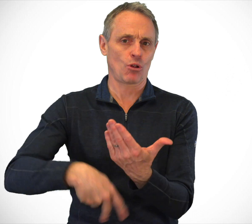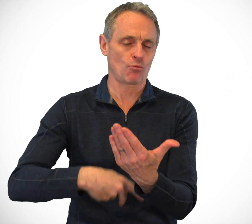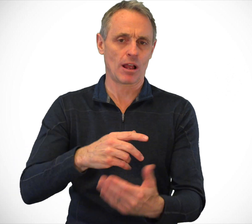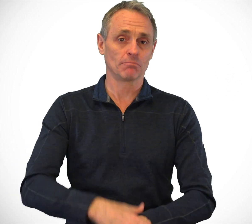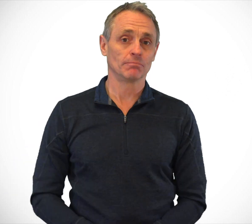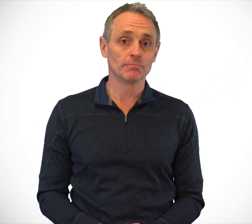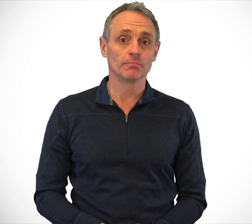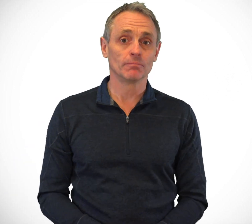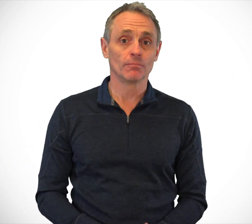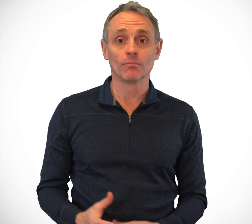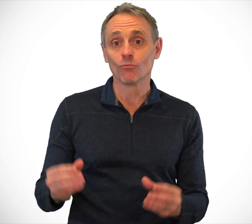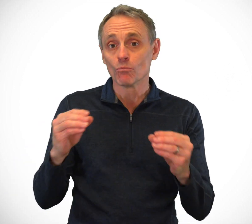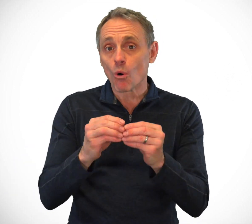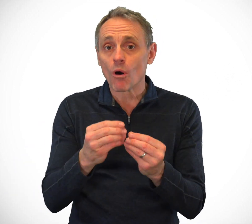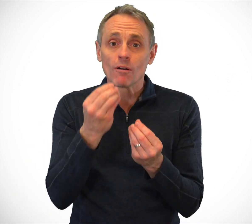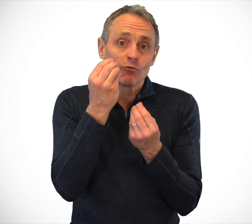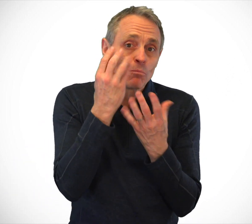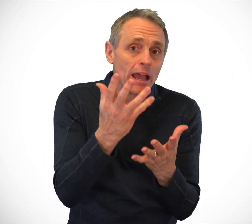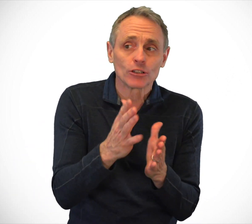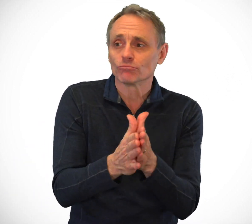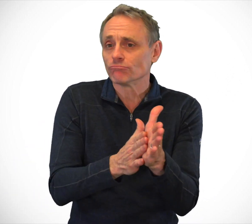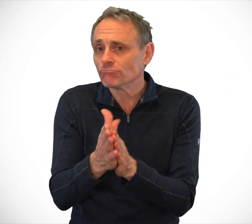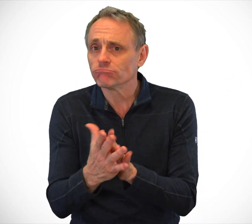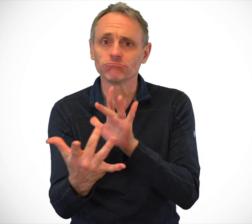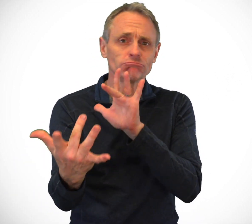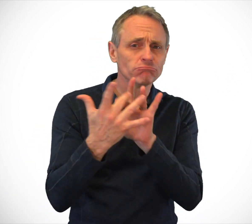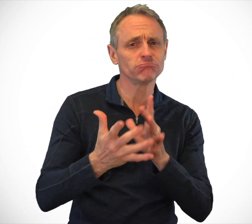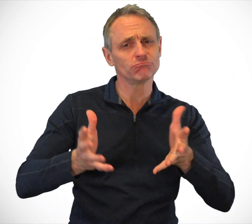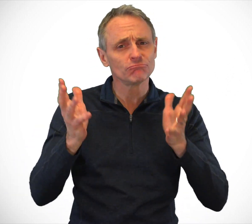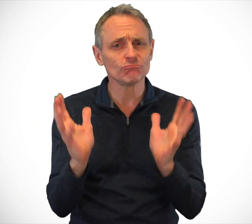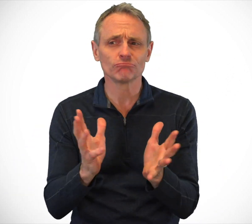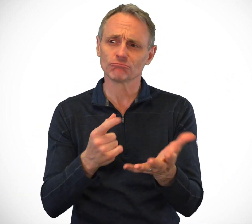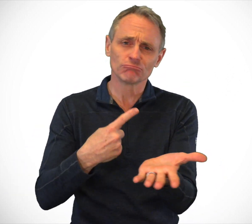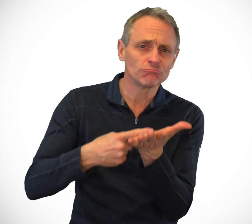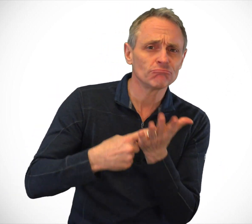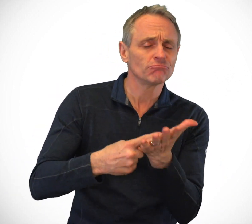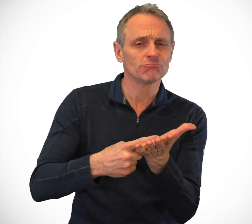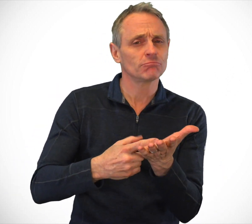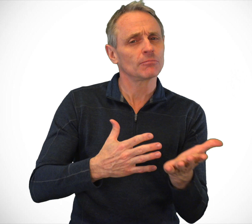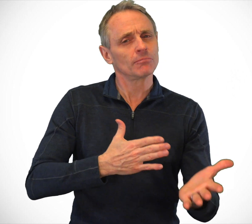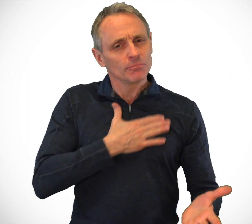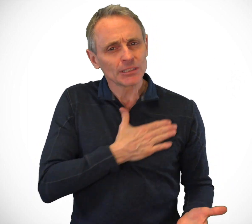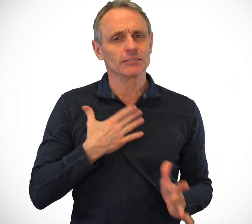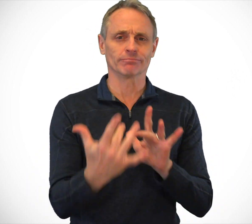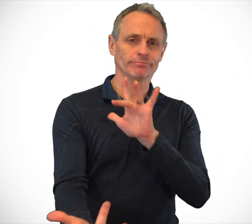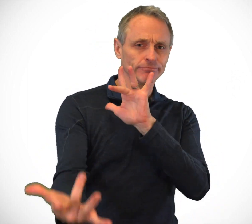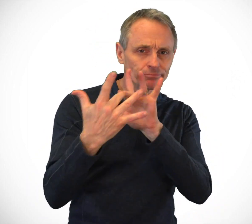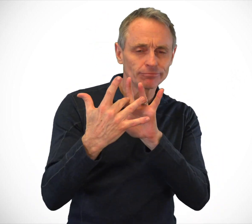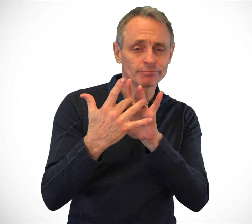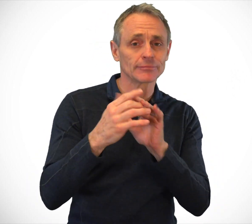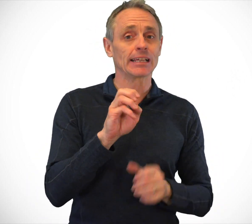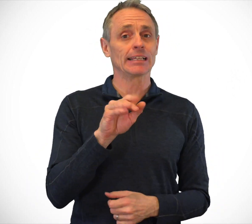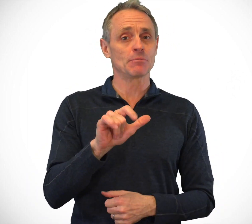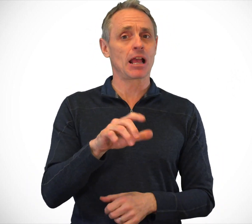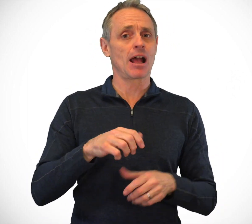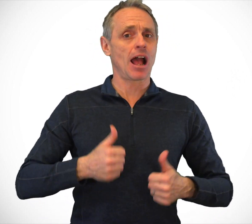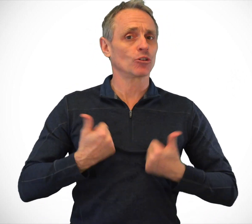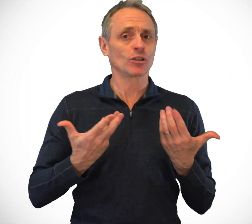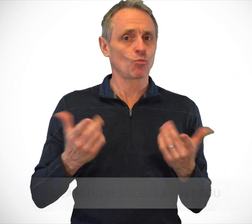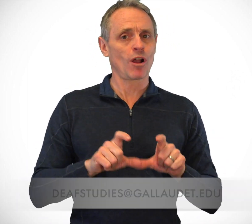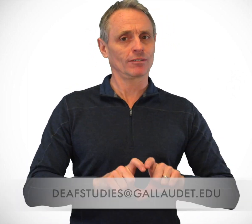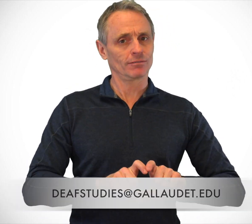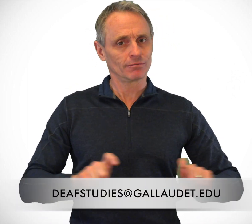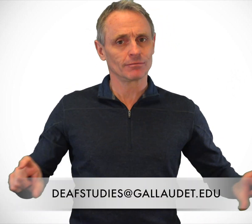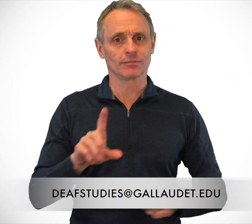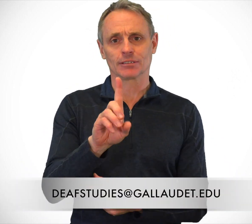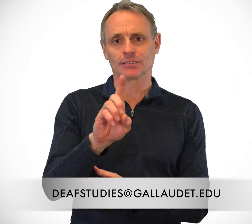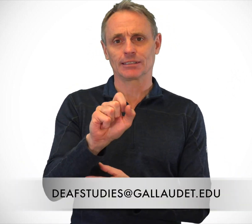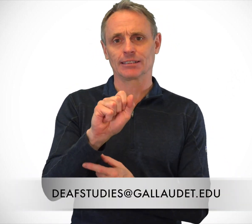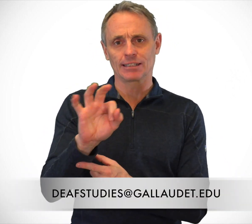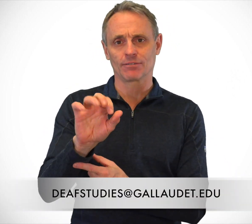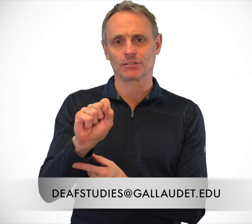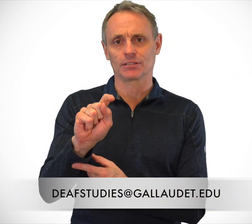or to ask any questions, please contact us at: deafstudies@gallaudet.edu